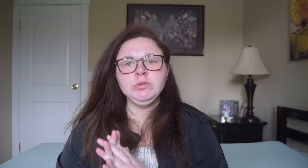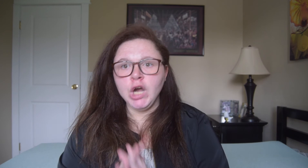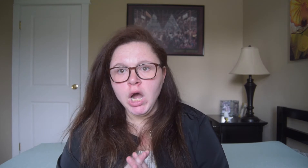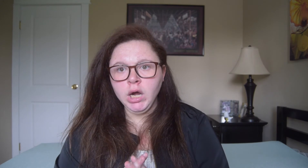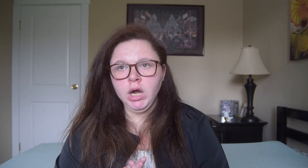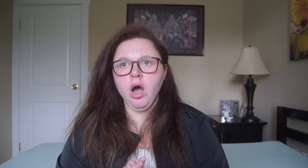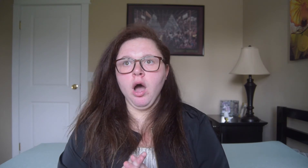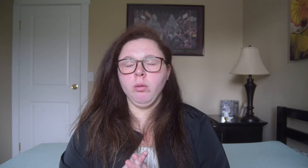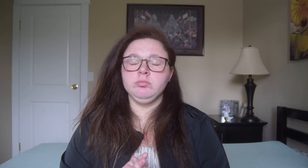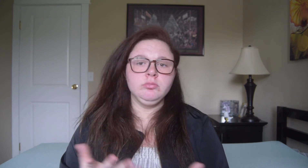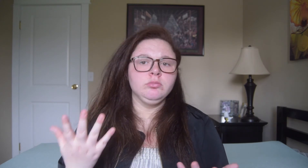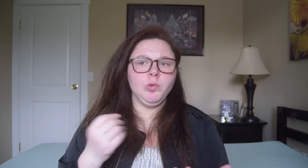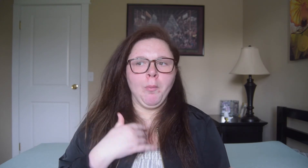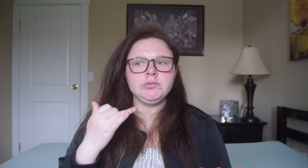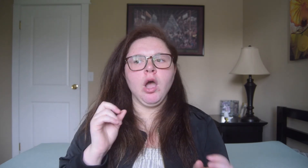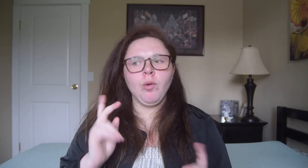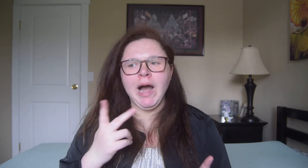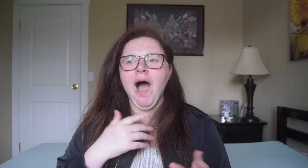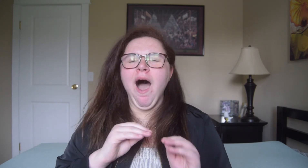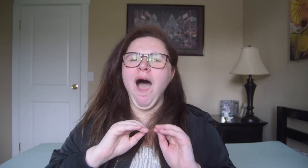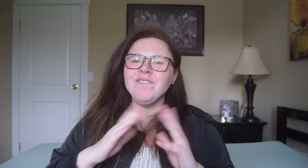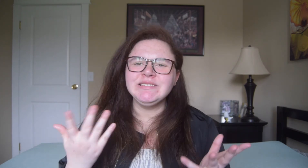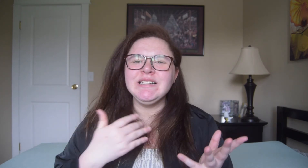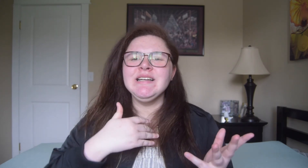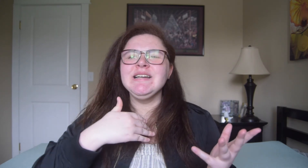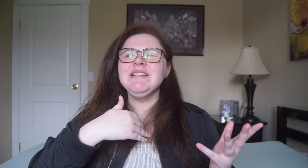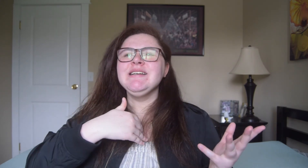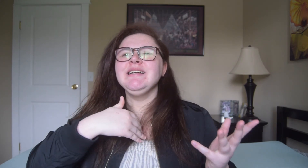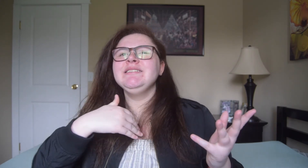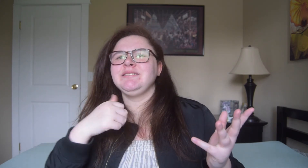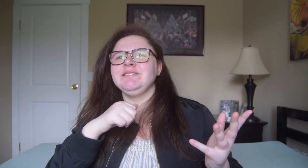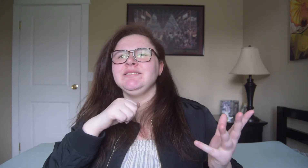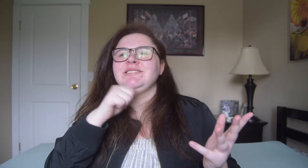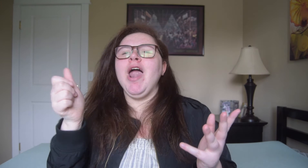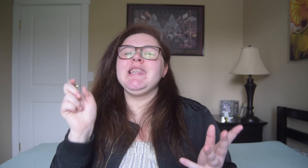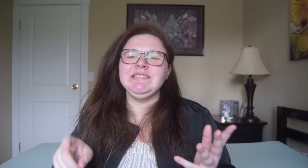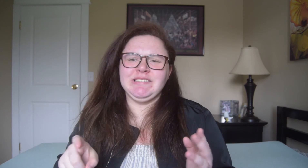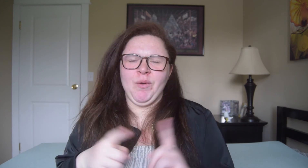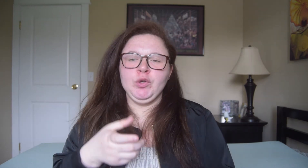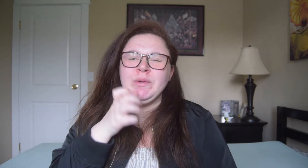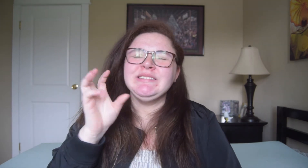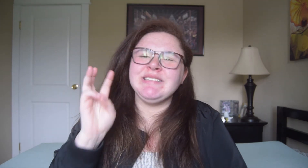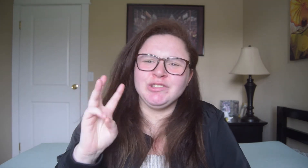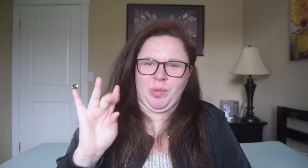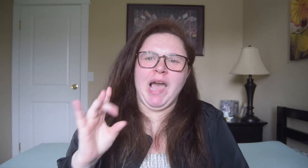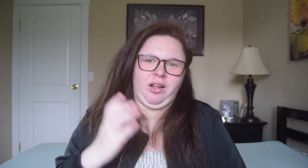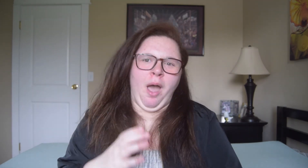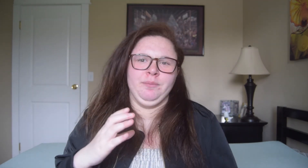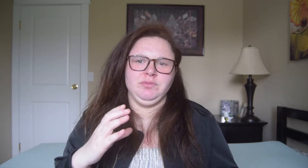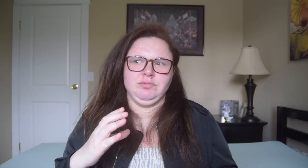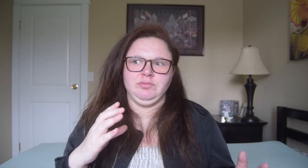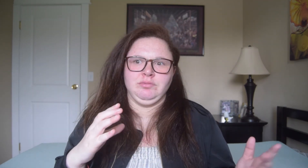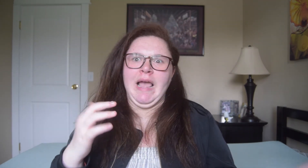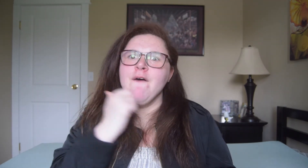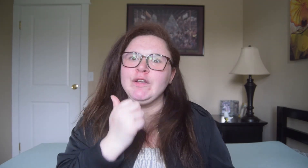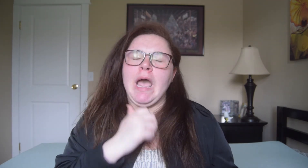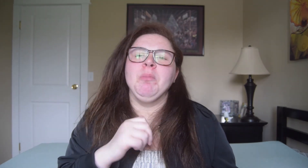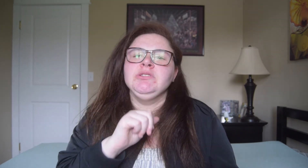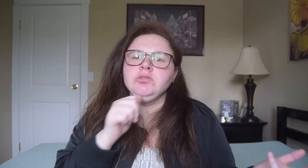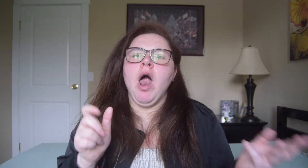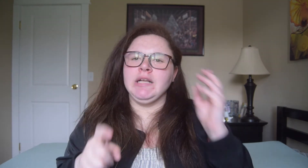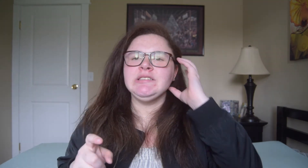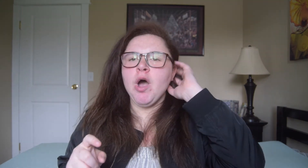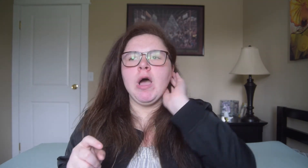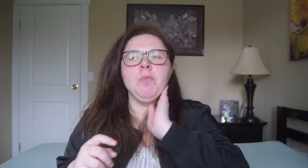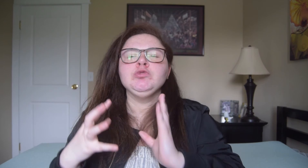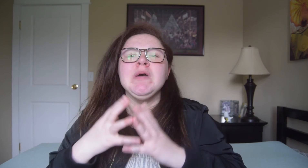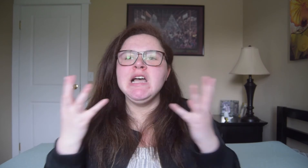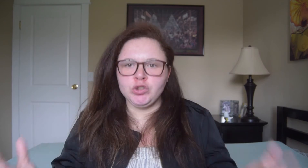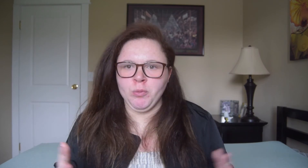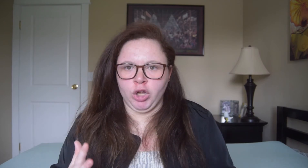It was good. It was obvious it wasn't necessary to drink 6-8 cups of coffee every day. It was way too much